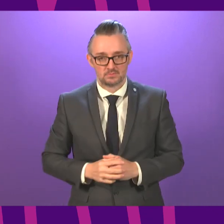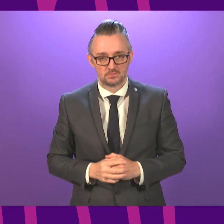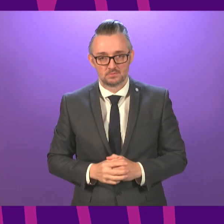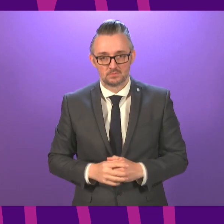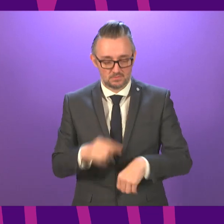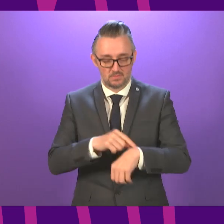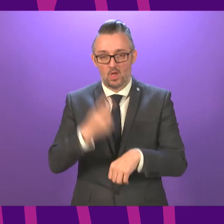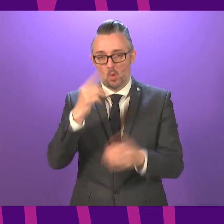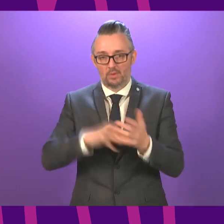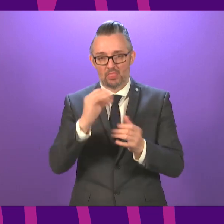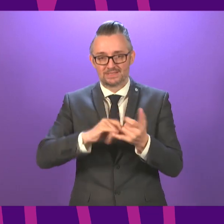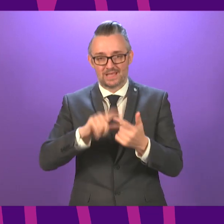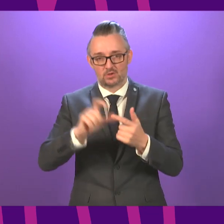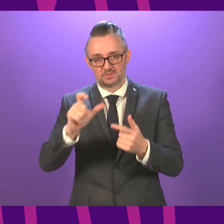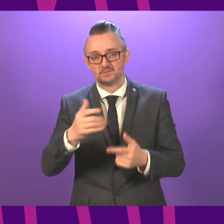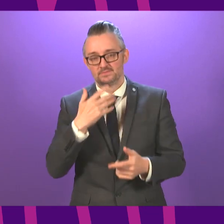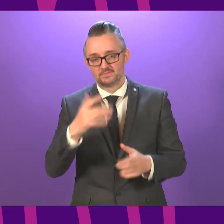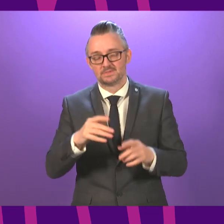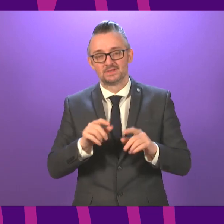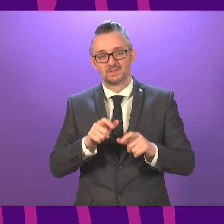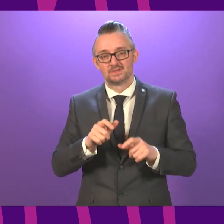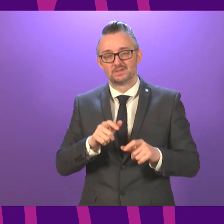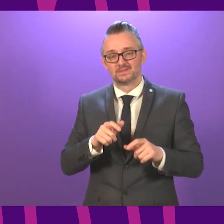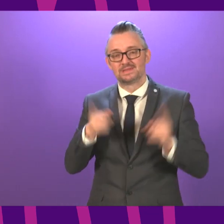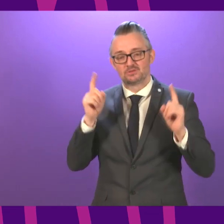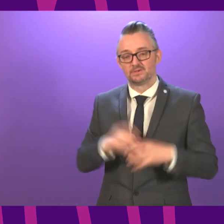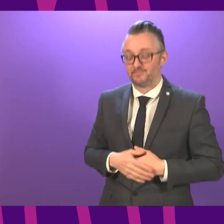Michael Russell: Thank you, Presiding Officer. That was a merciful ending.